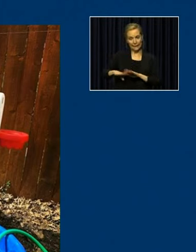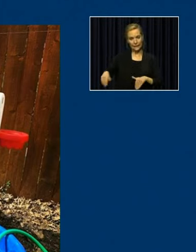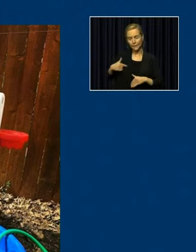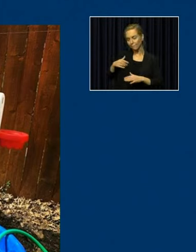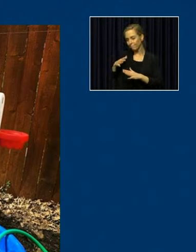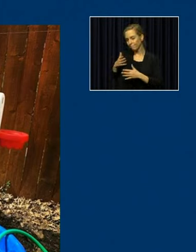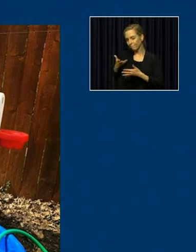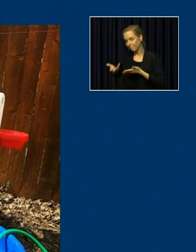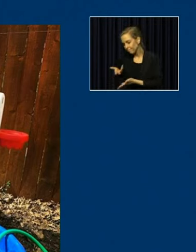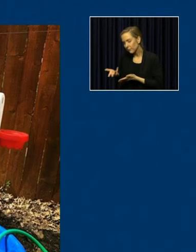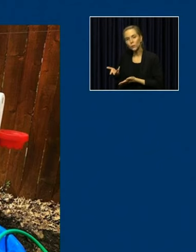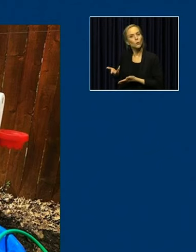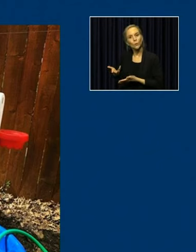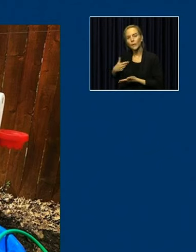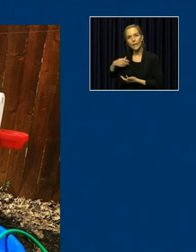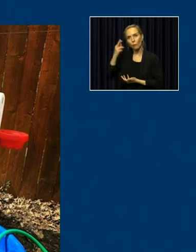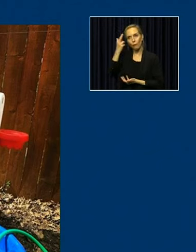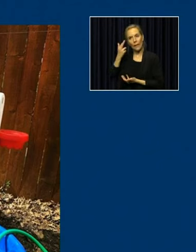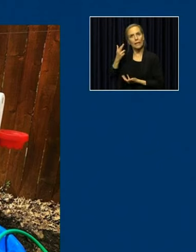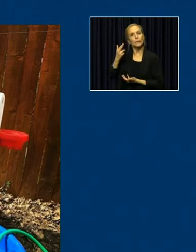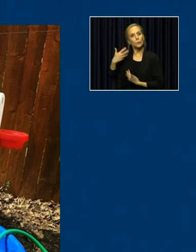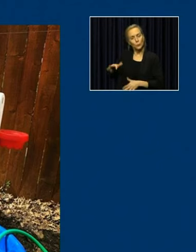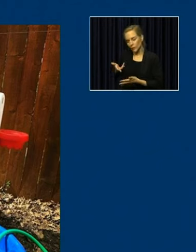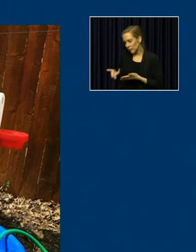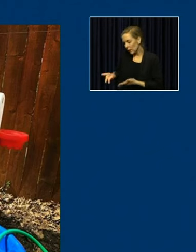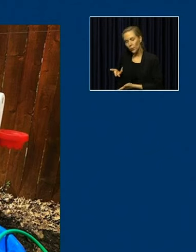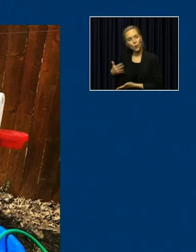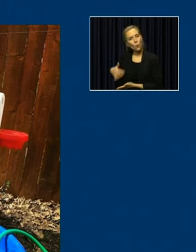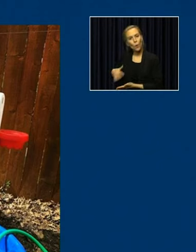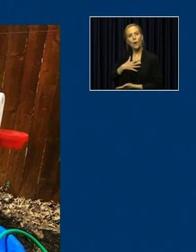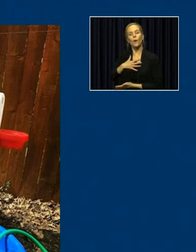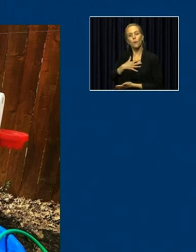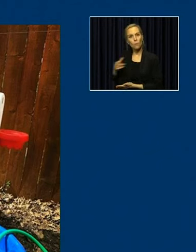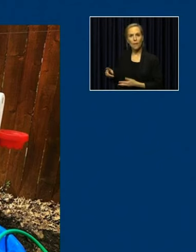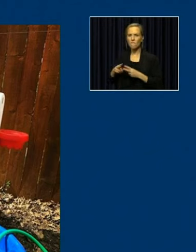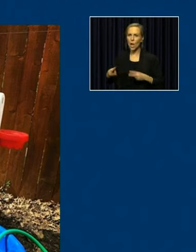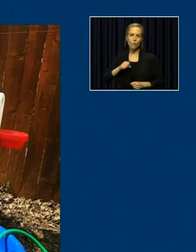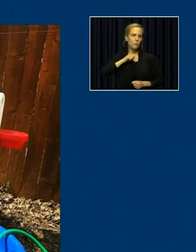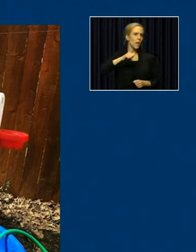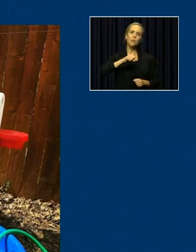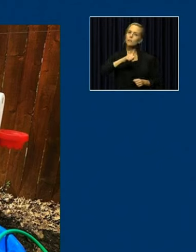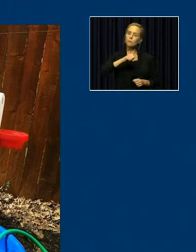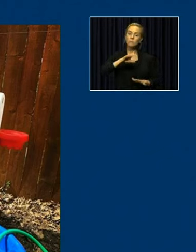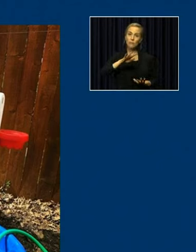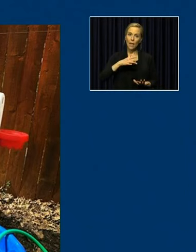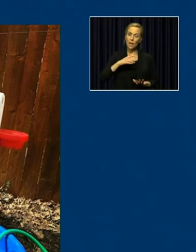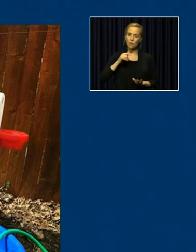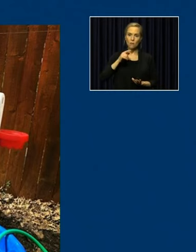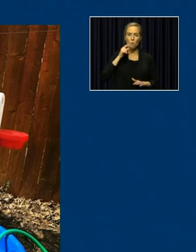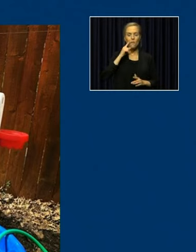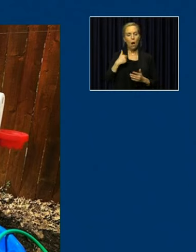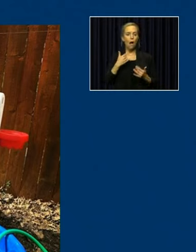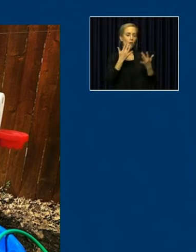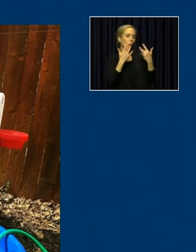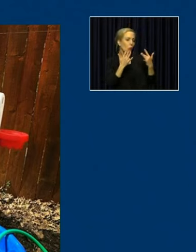DRYING TO GET THROUGH THAT. OUR TEAM IS WORKING DILIGENTLY TO FIXED THE PROBLEMS YOU'RE HAVING.